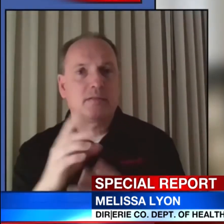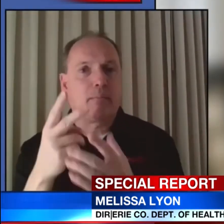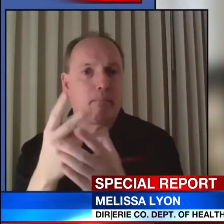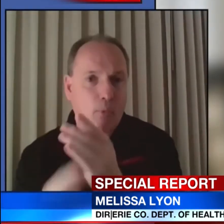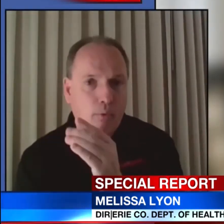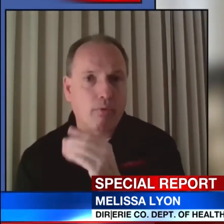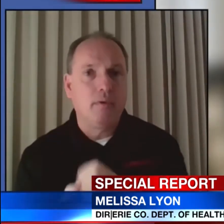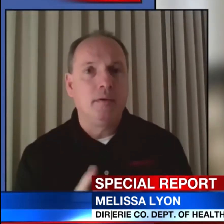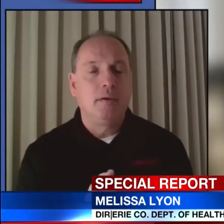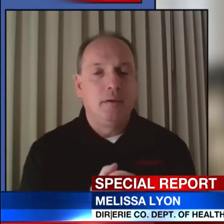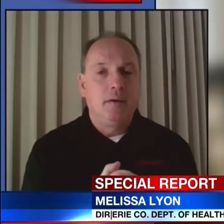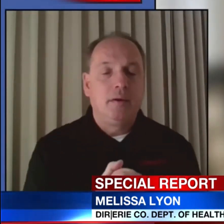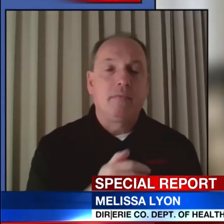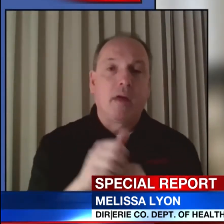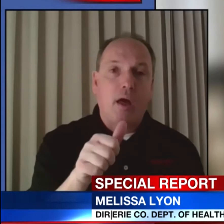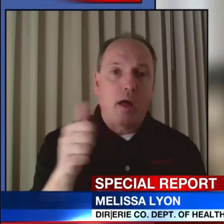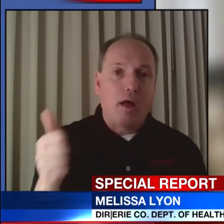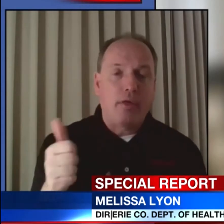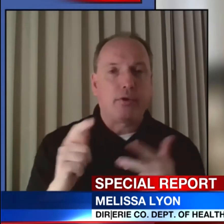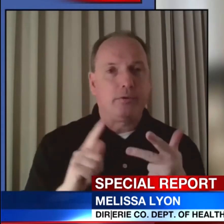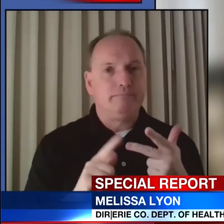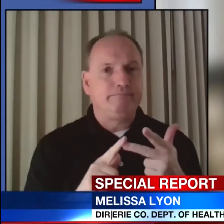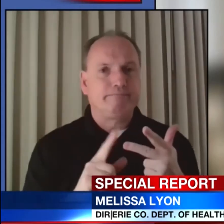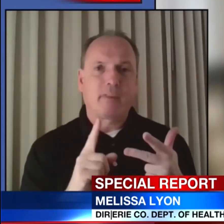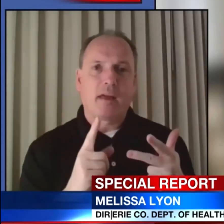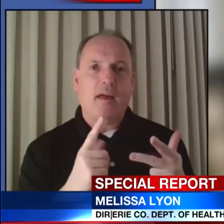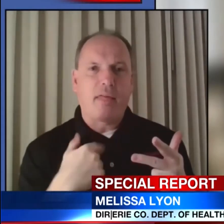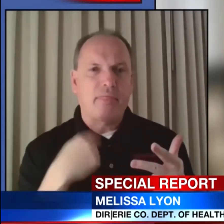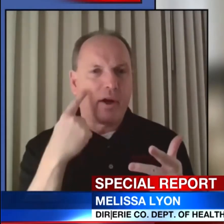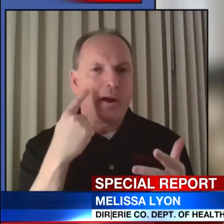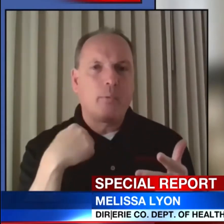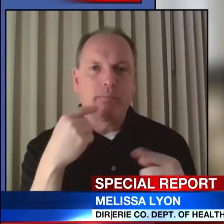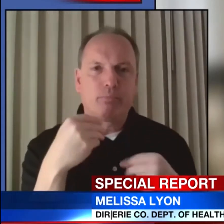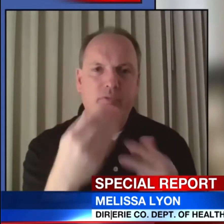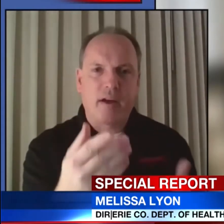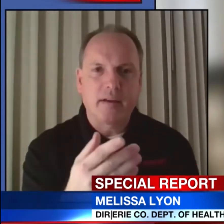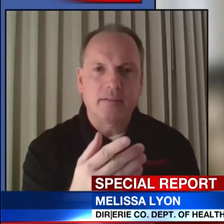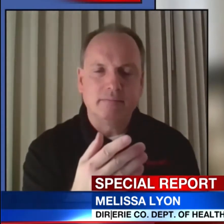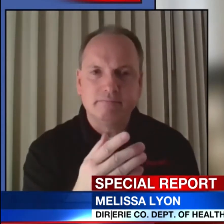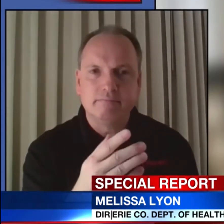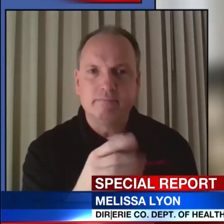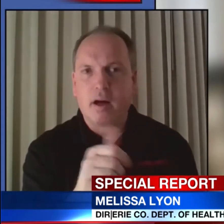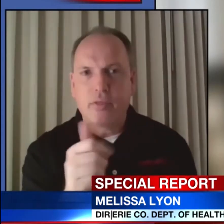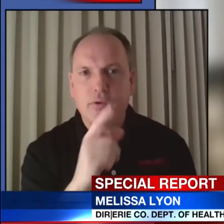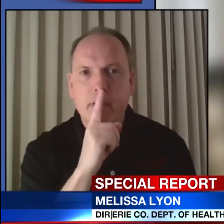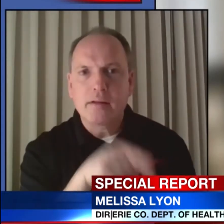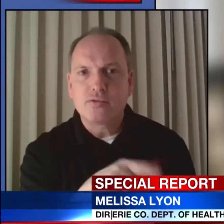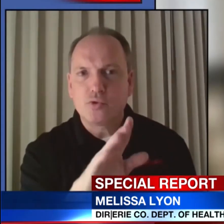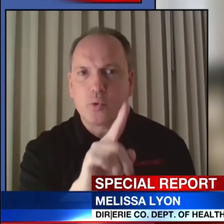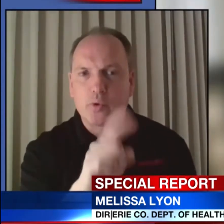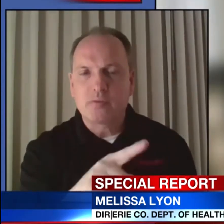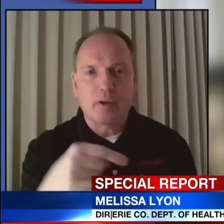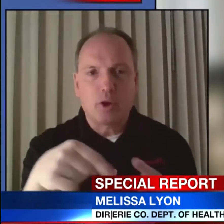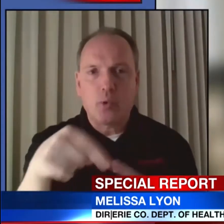WE HAVE AN ONGOING LIST OF WHAT THAT LOOKS LIKE. IT IS A COMBINATION OF LARGE AND SMALL CLINICS.